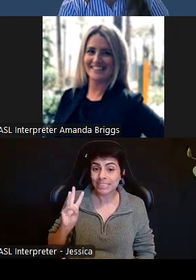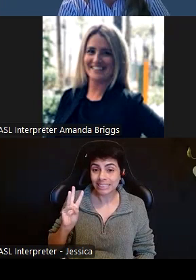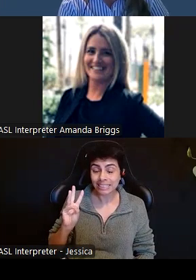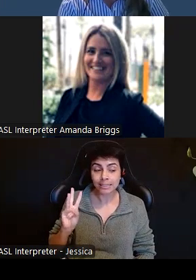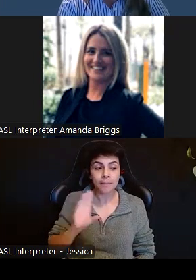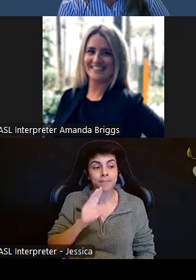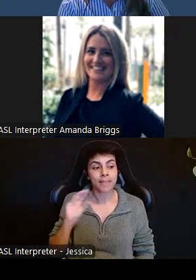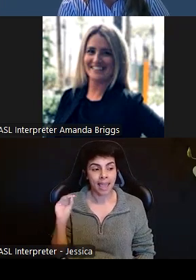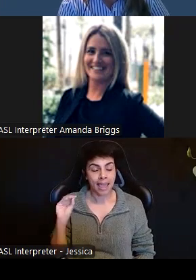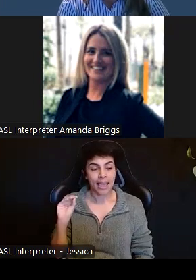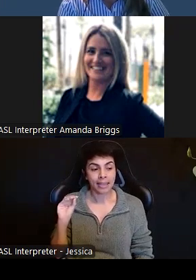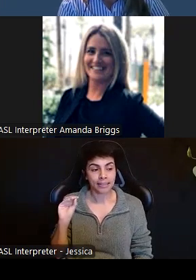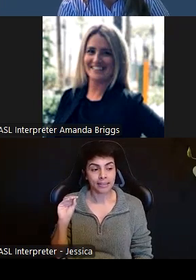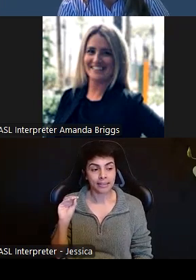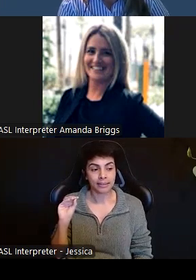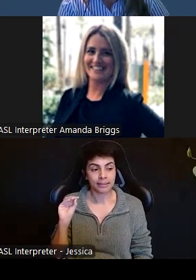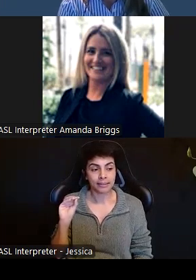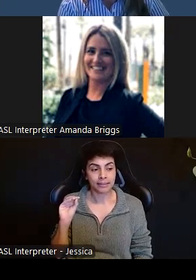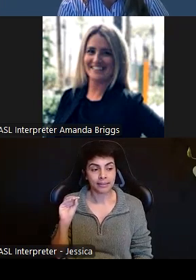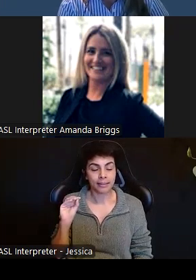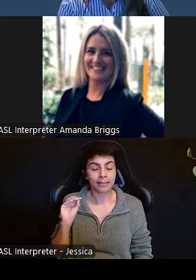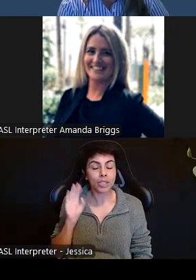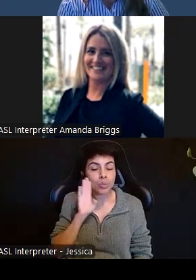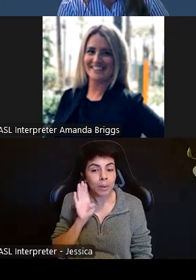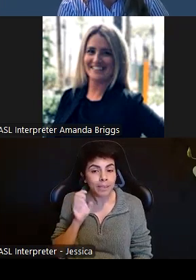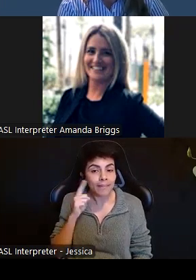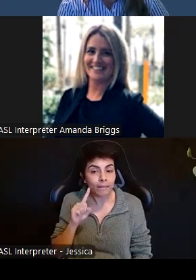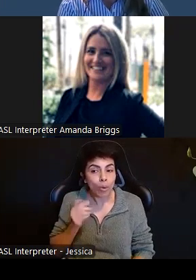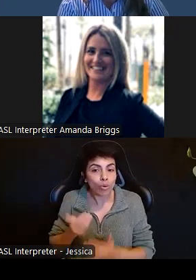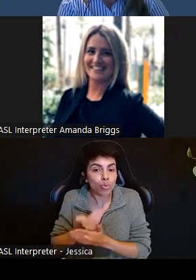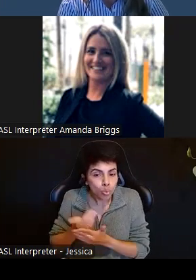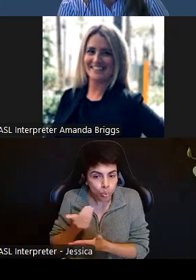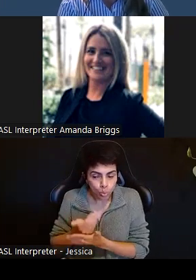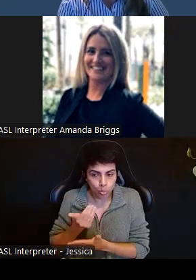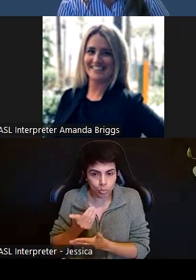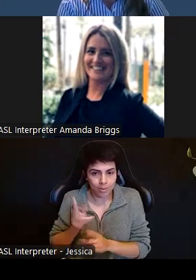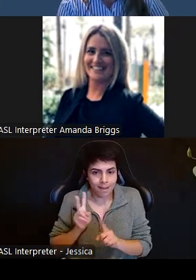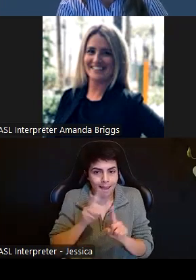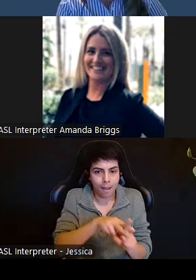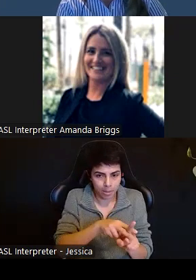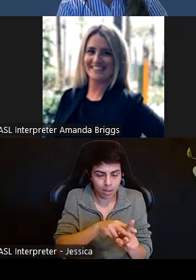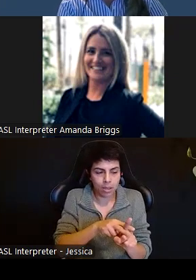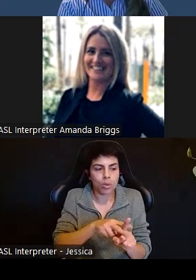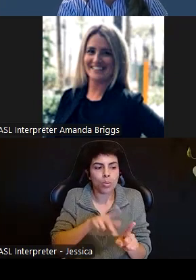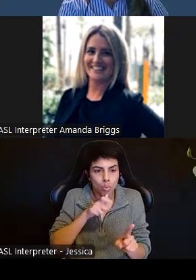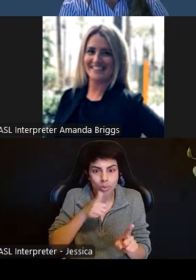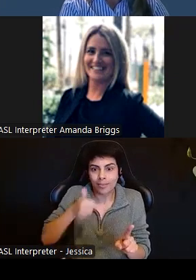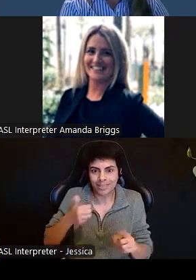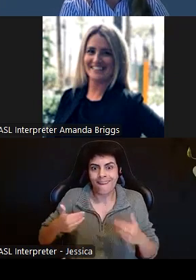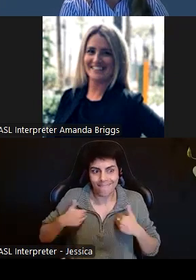And this is for new Medi-Cal applicants who have unsatisfactory immigration status will